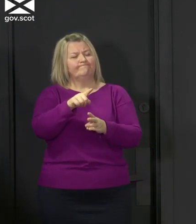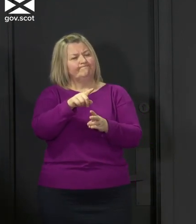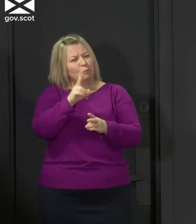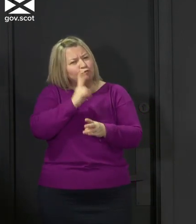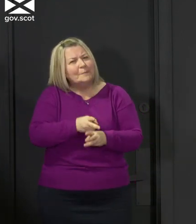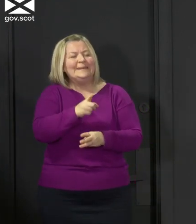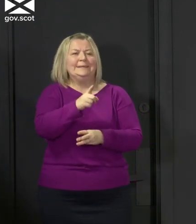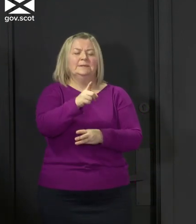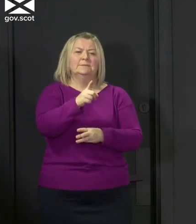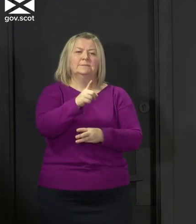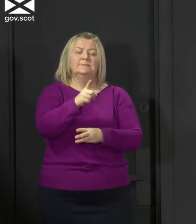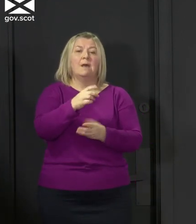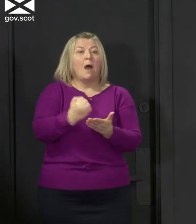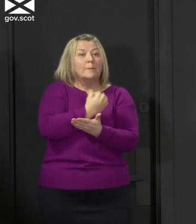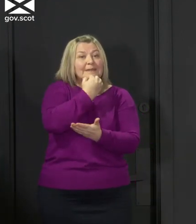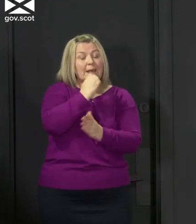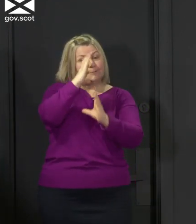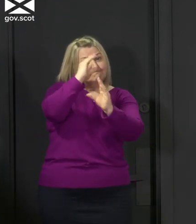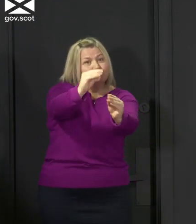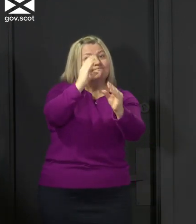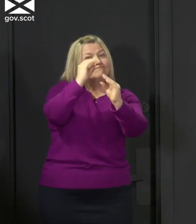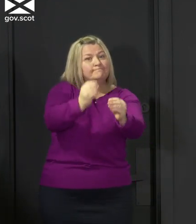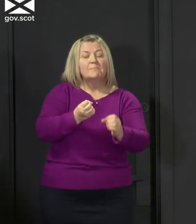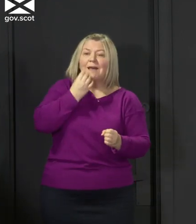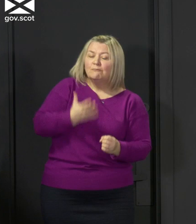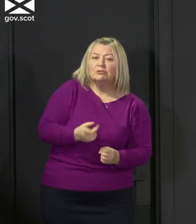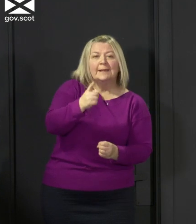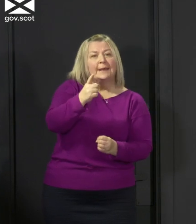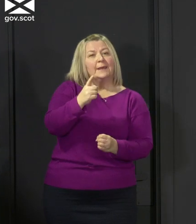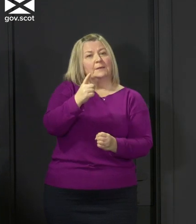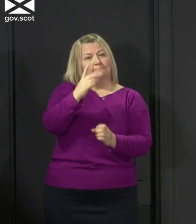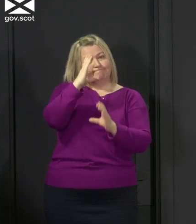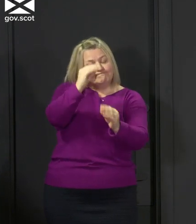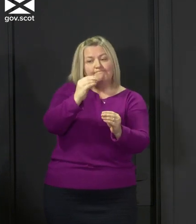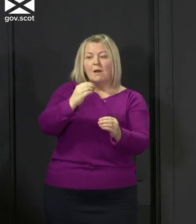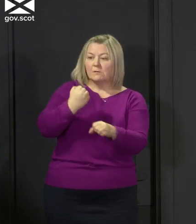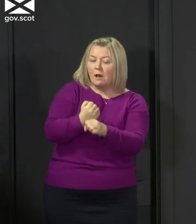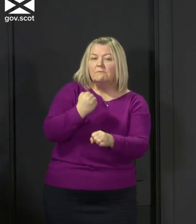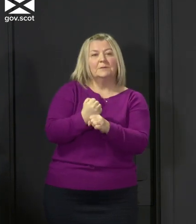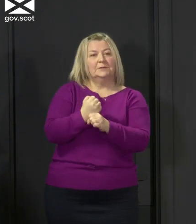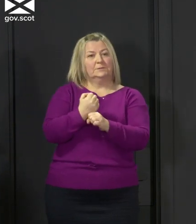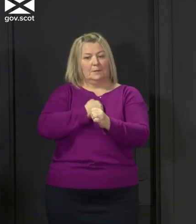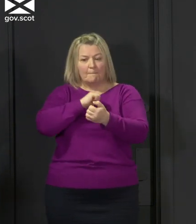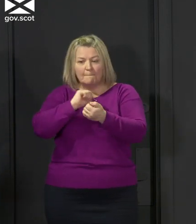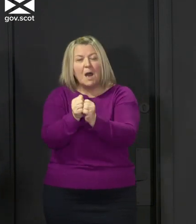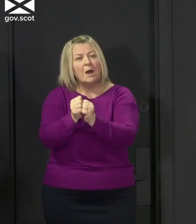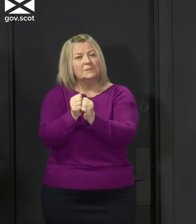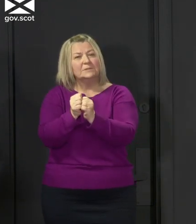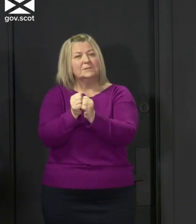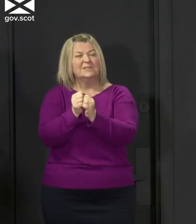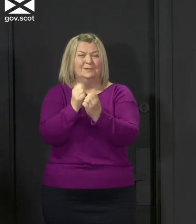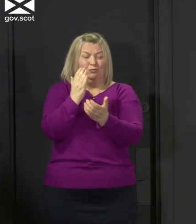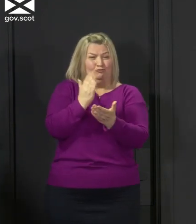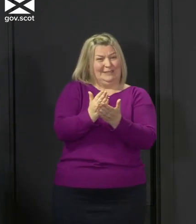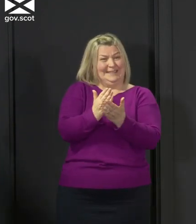updates set out what the Government and our partners are doing, tackling Covid-19 remains a job for every single one of us.